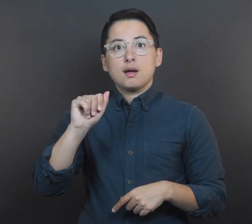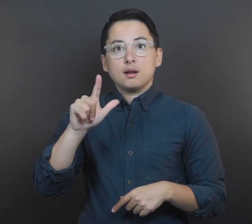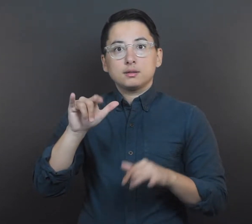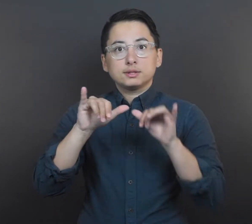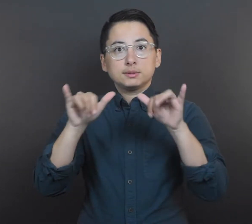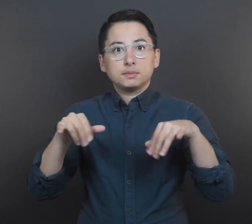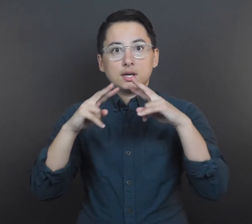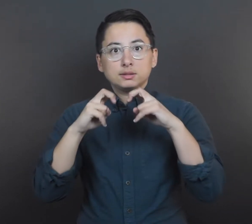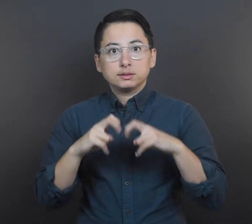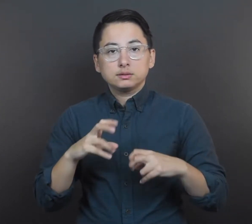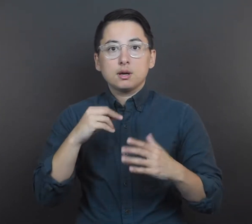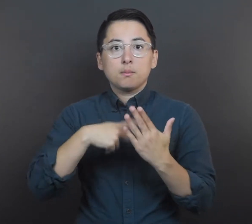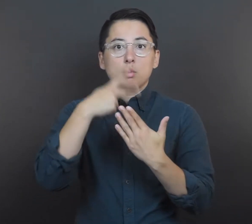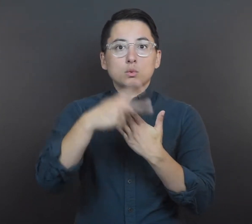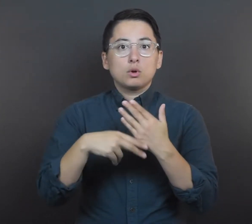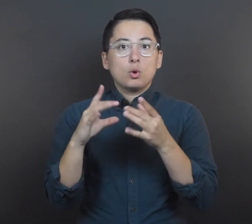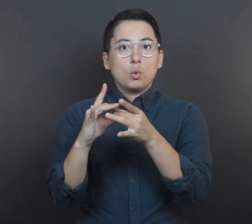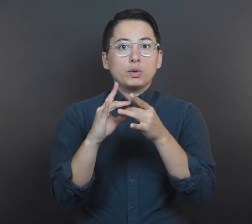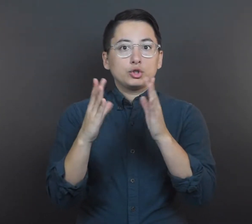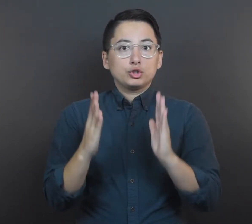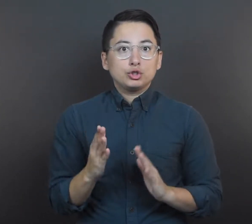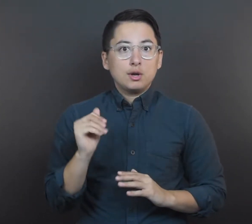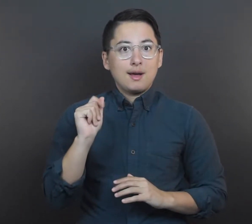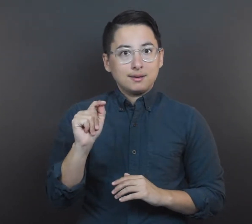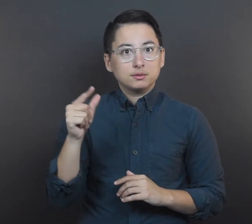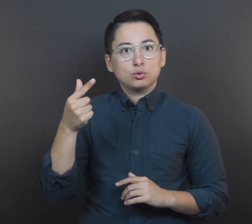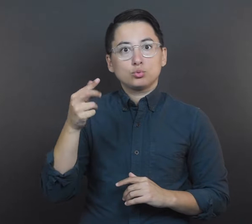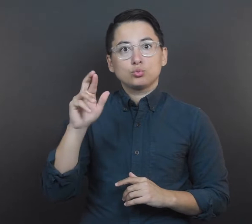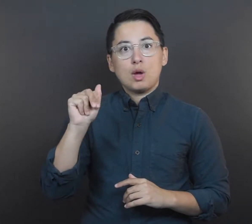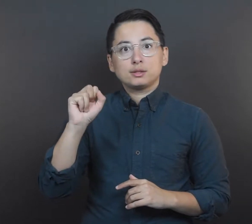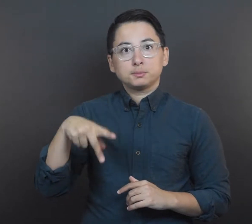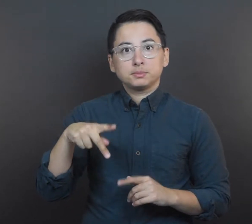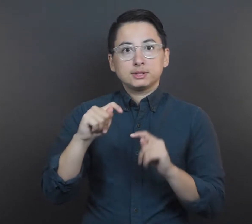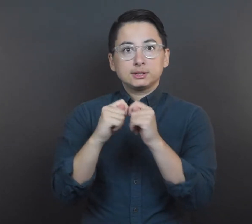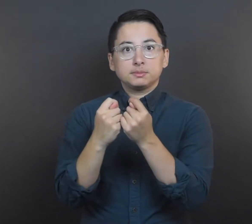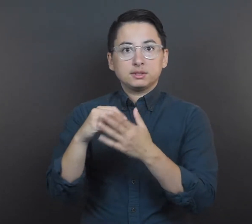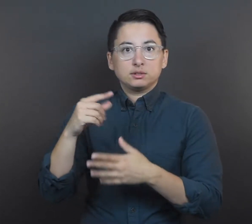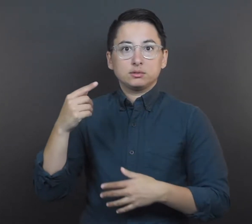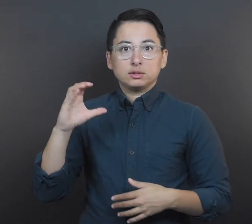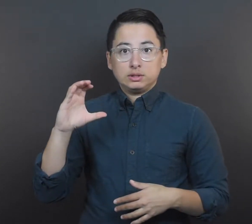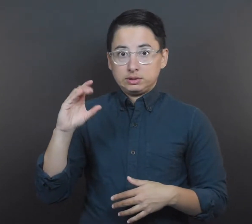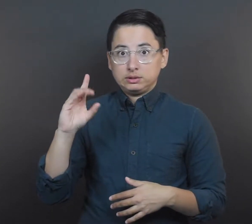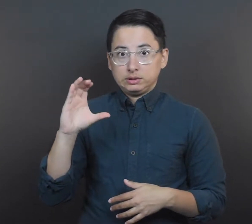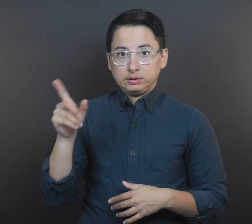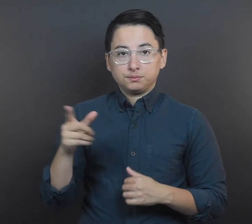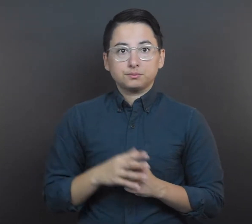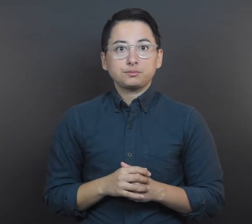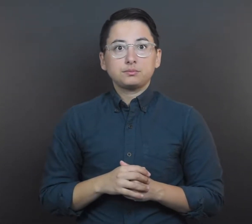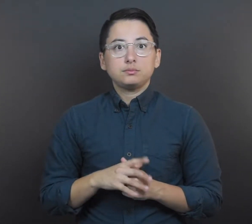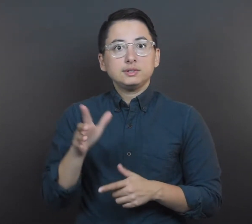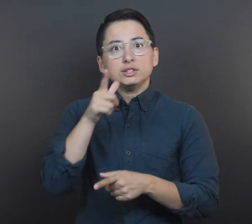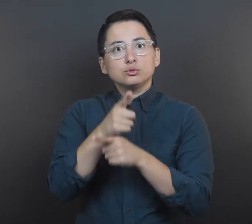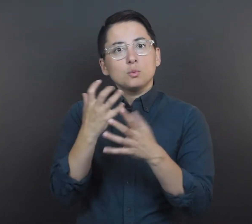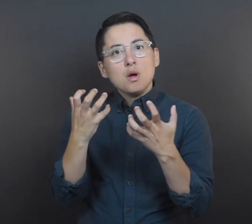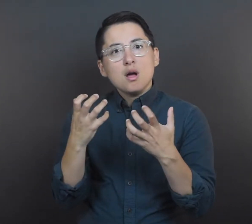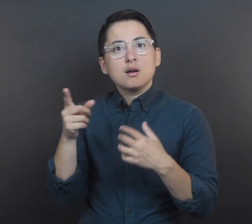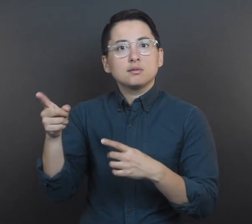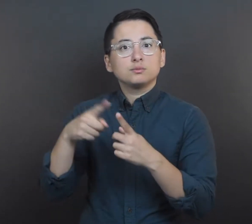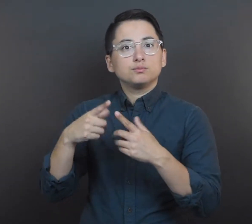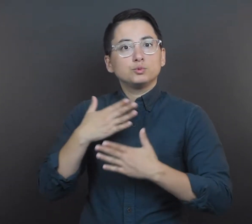She is a Geospatial Systems Analyst/ Project Coordinator at the GRASP team in CDC.